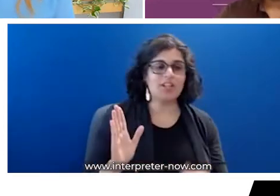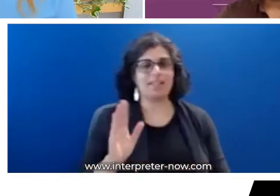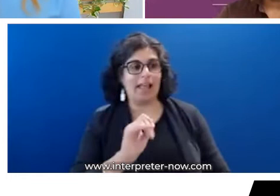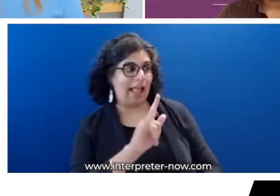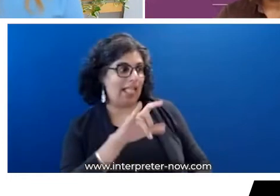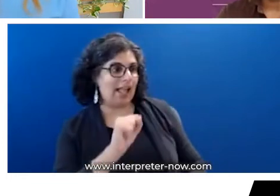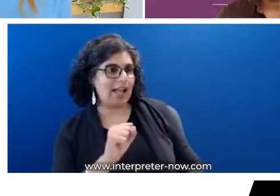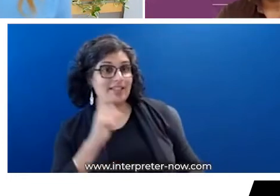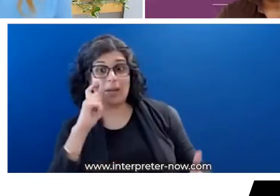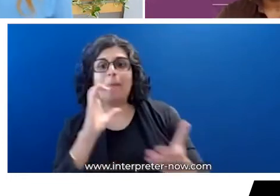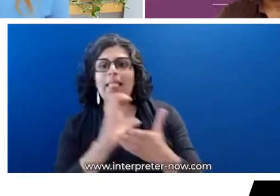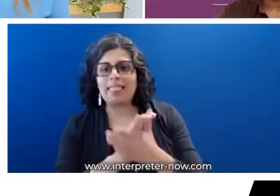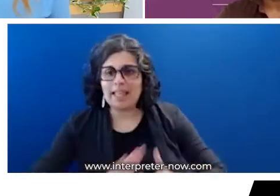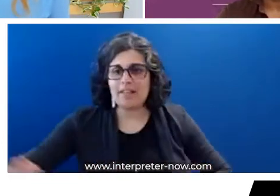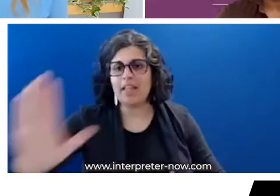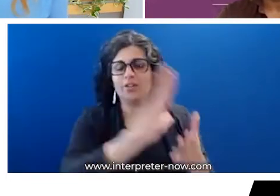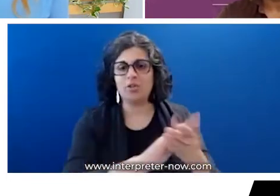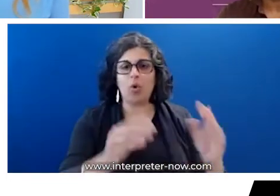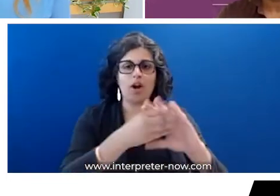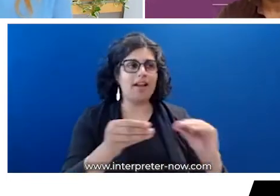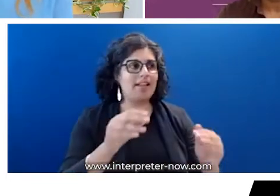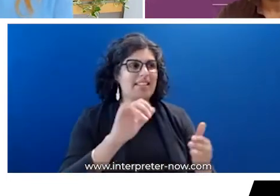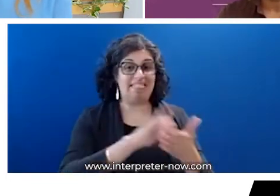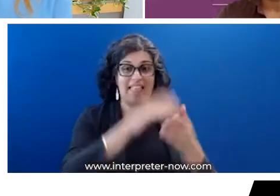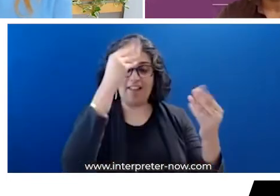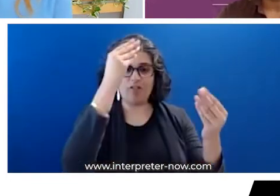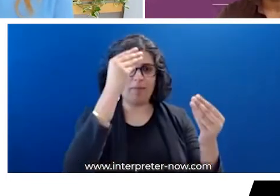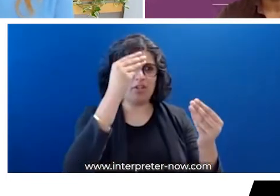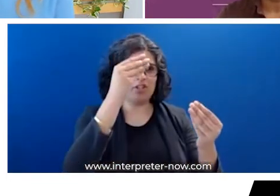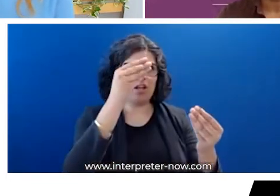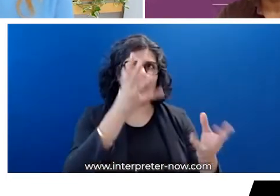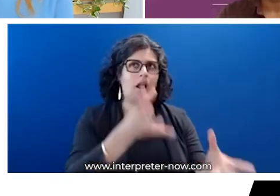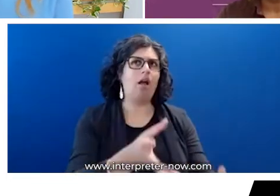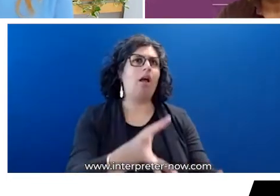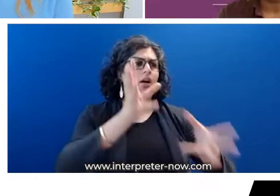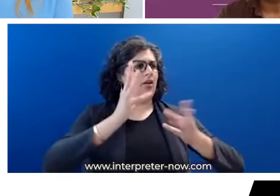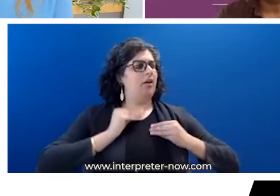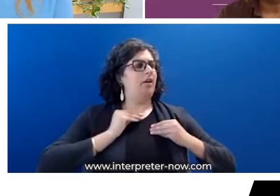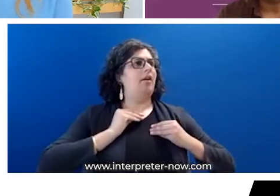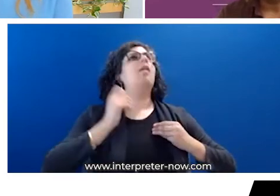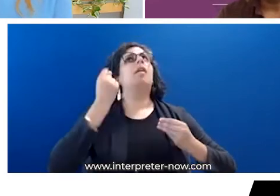let that information help us to be better positioned to serve as even more an effective ally.